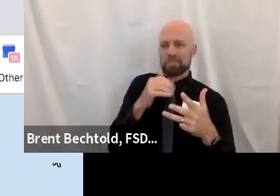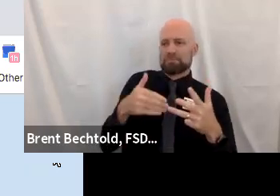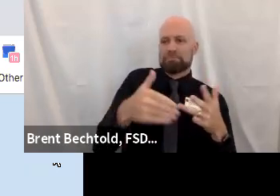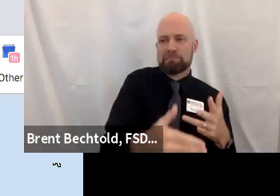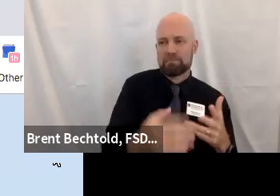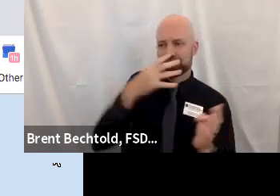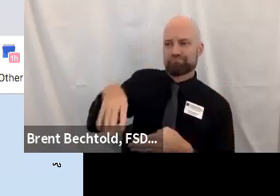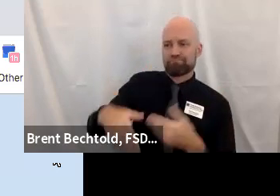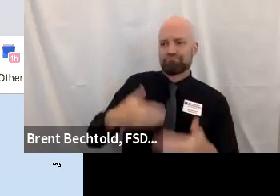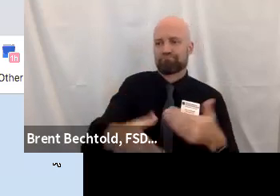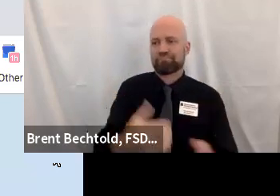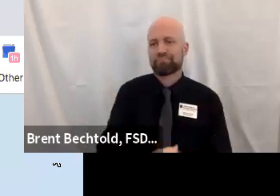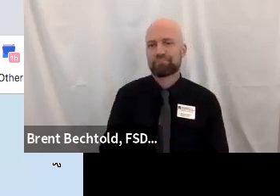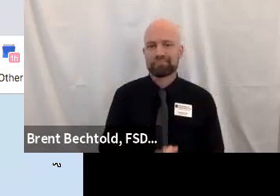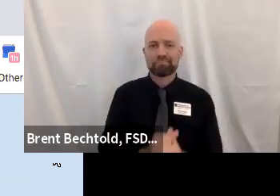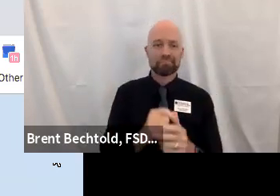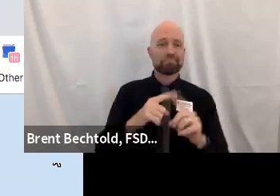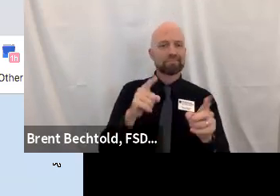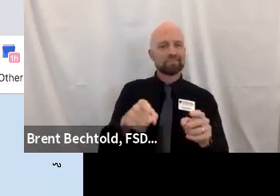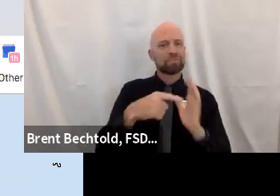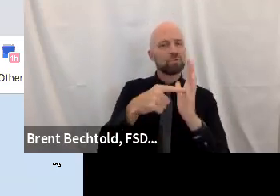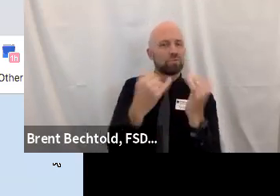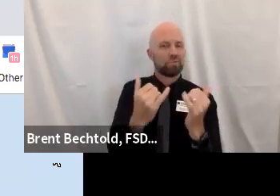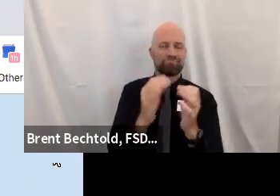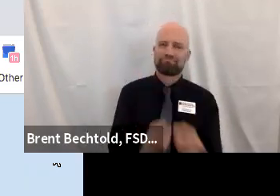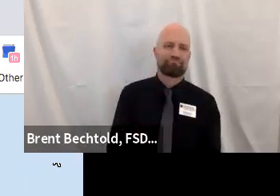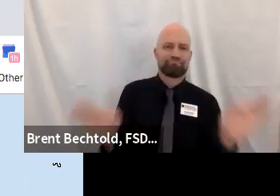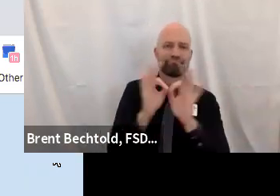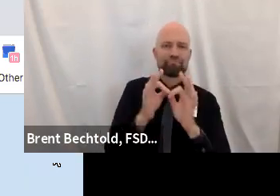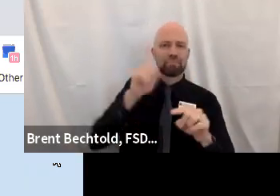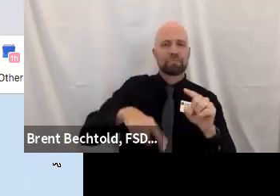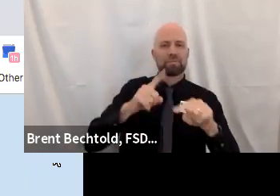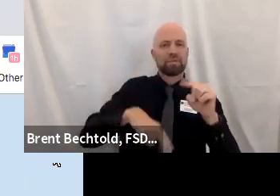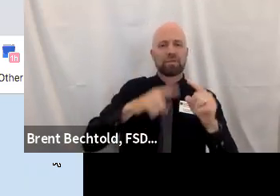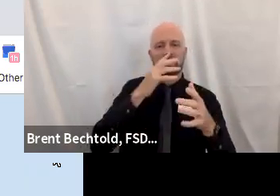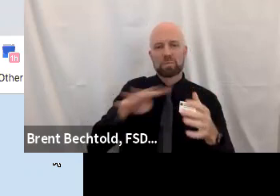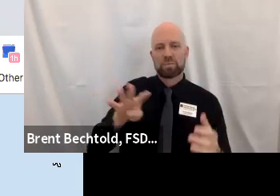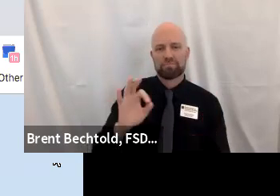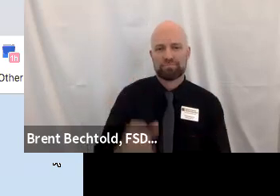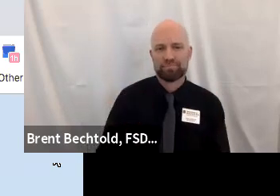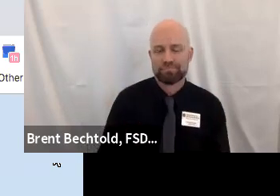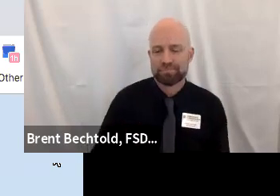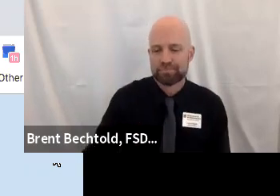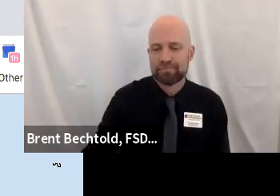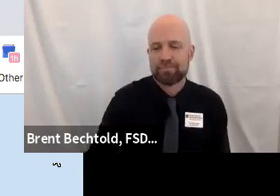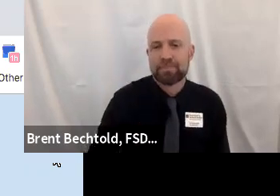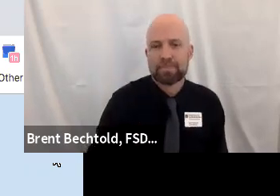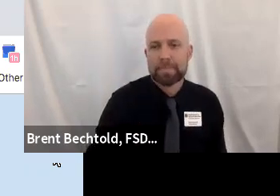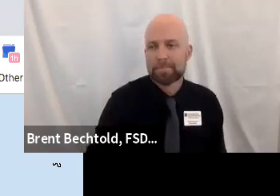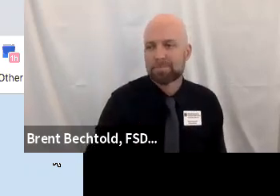ignore that area and they go on with the others. I'm going to show you, today, how important fluency is.